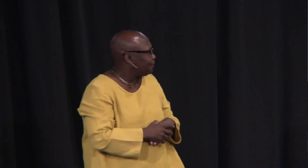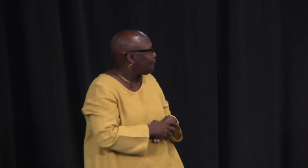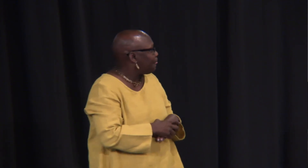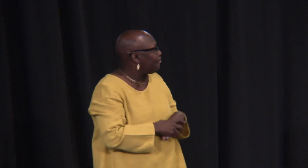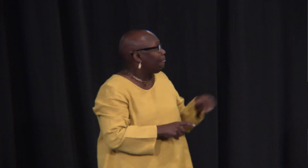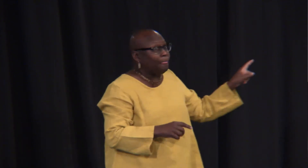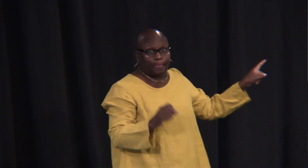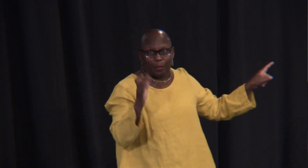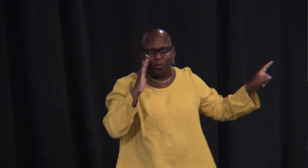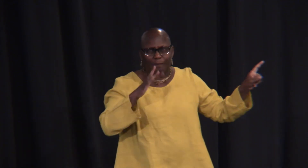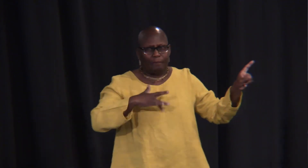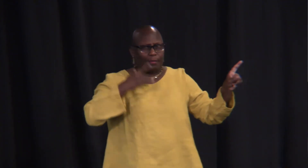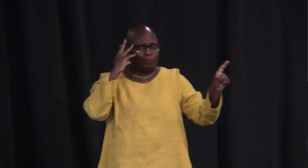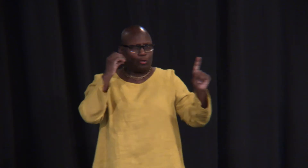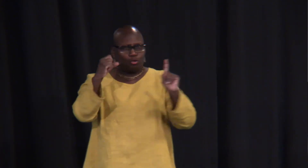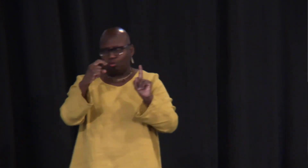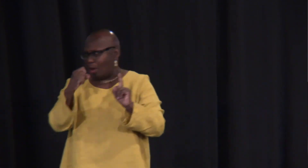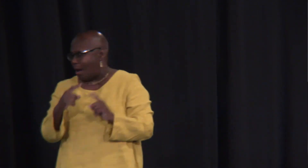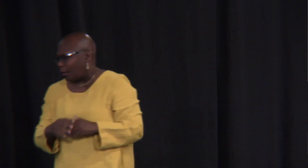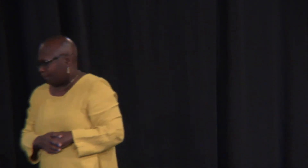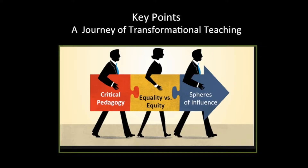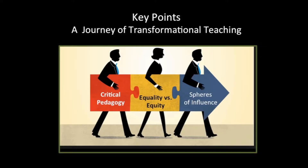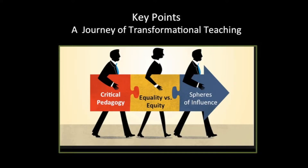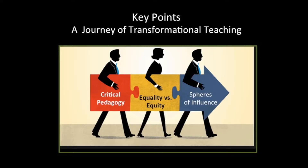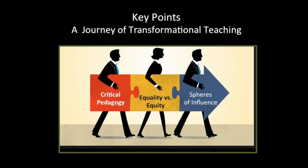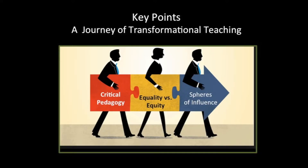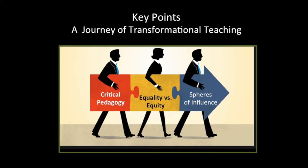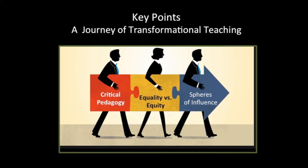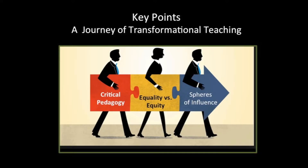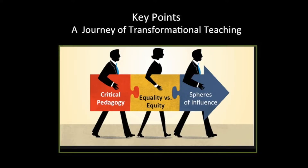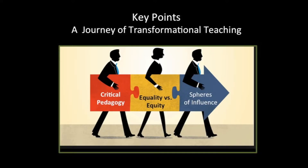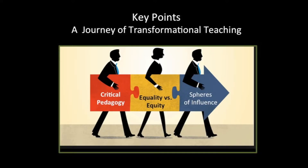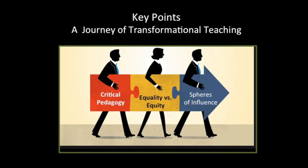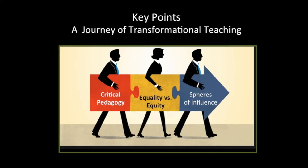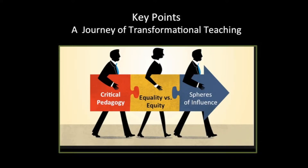those people of color, will experience some of those triggers today.